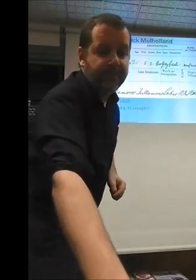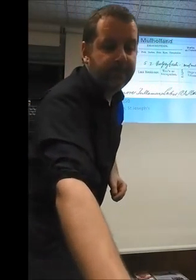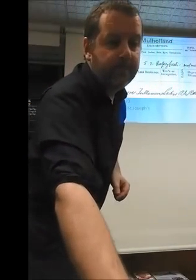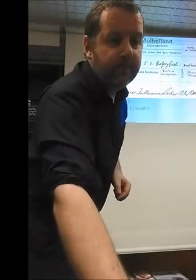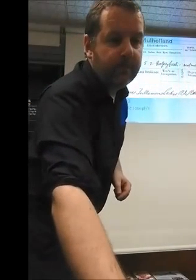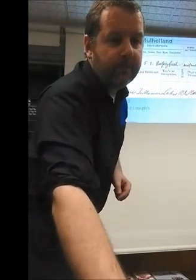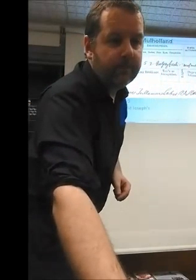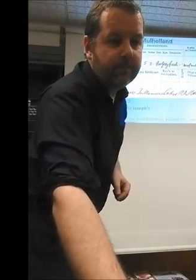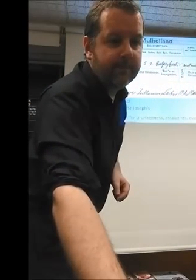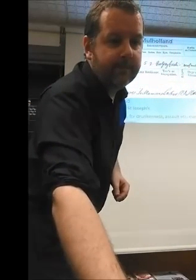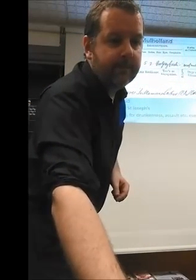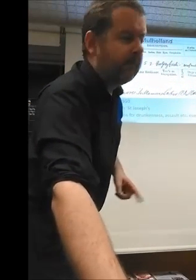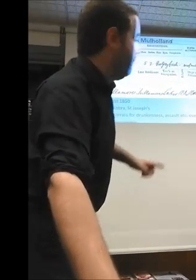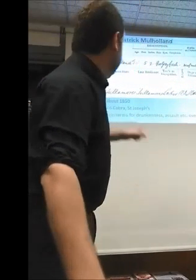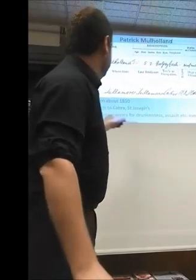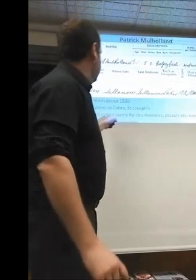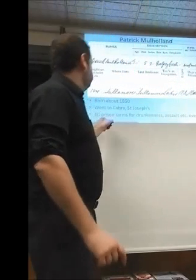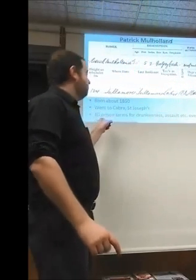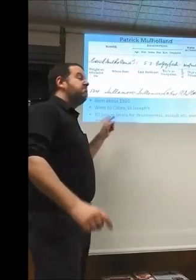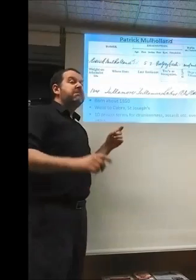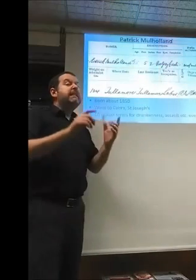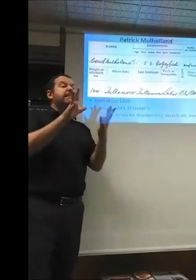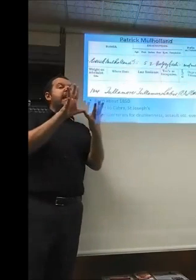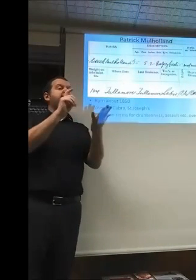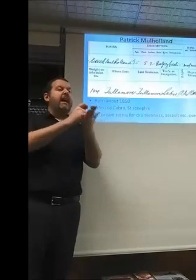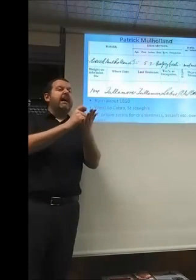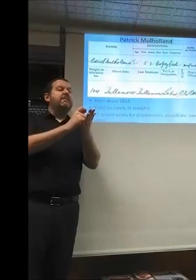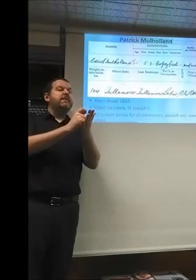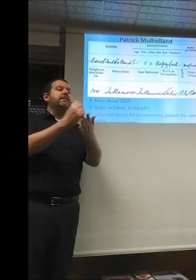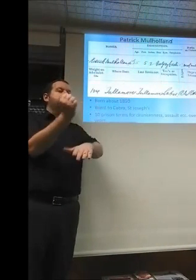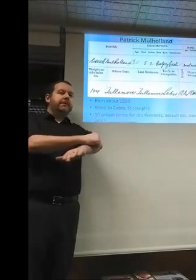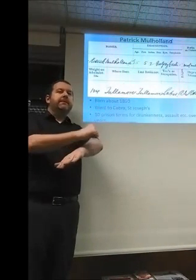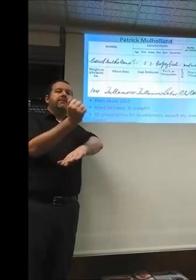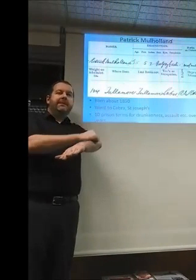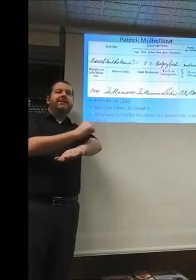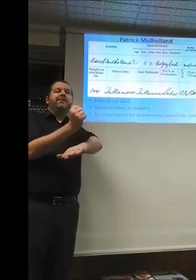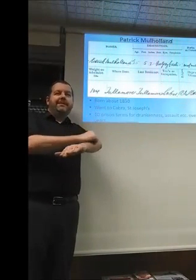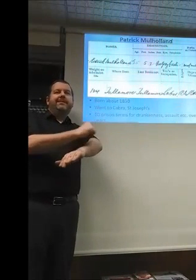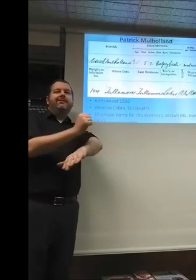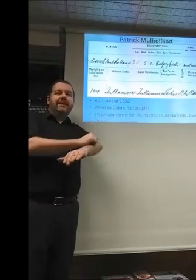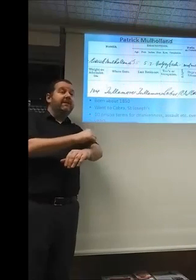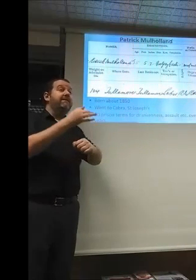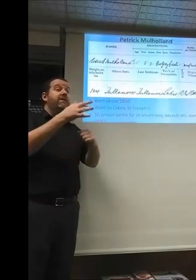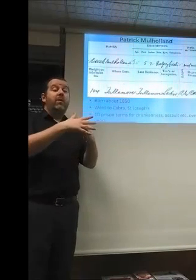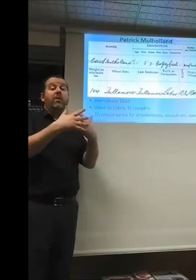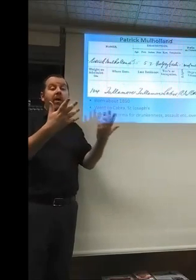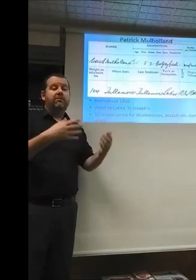or register. So every time there was someone brought into court, they would also write down the proceedings